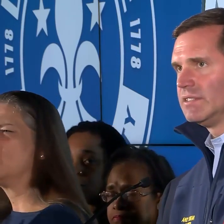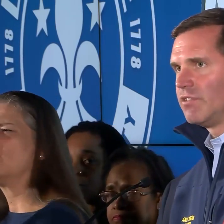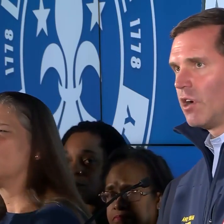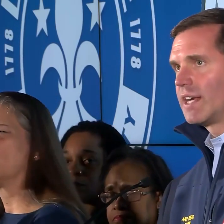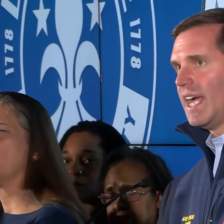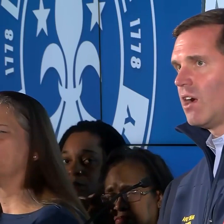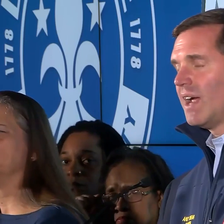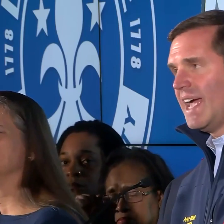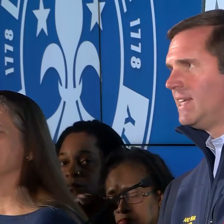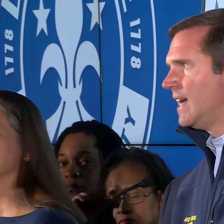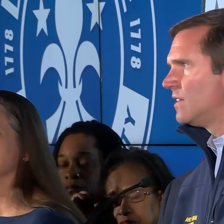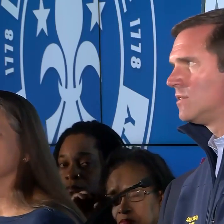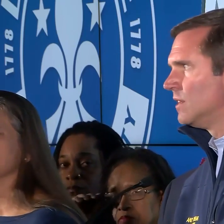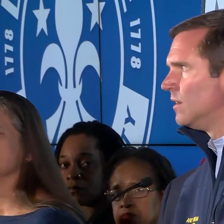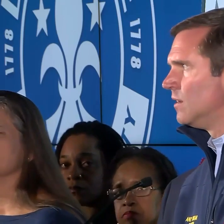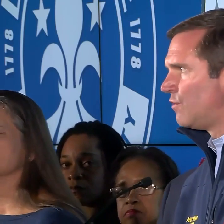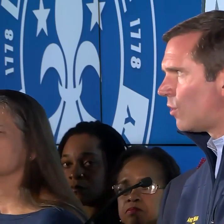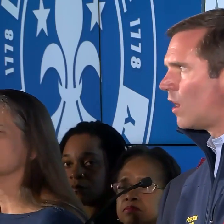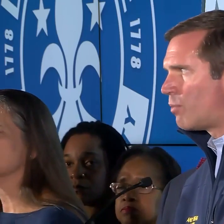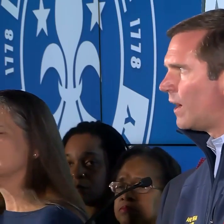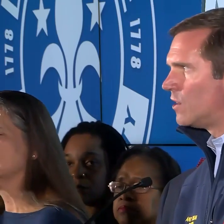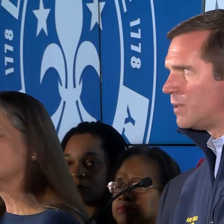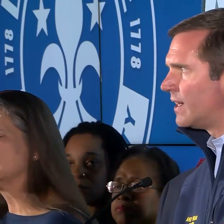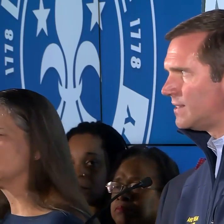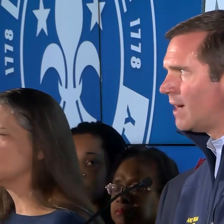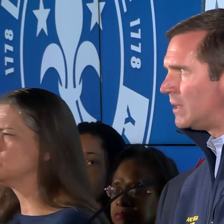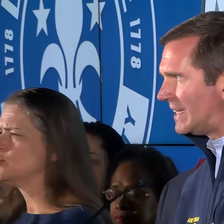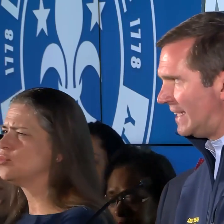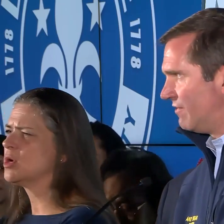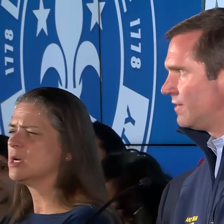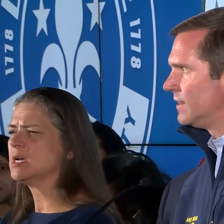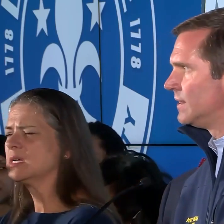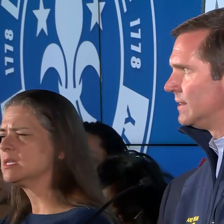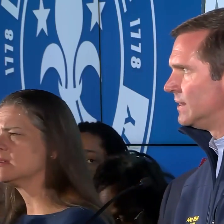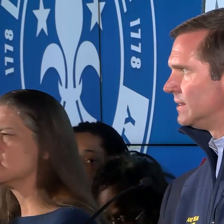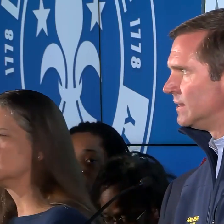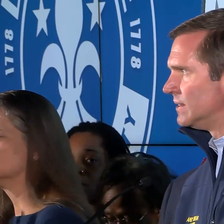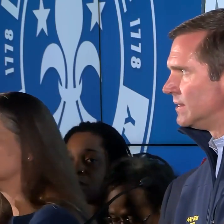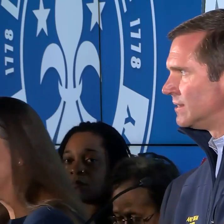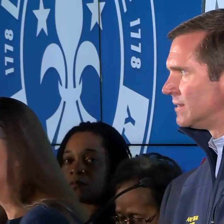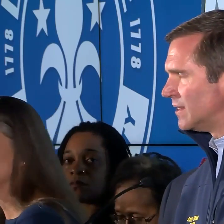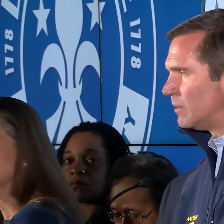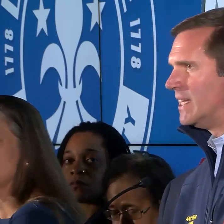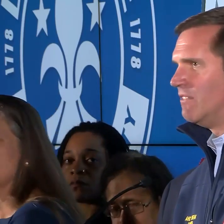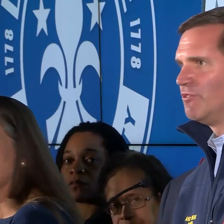for our care. And yes, for our prayers because I believe, I believe,